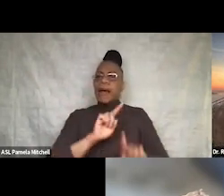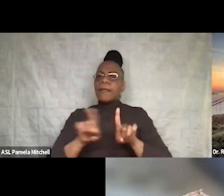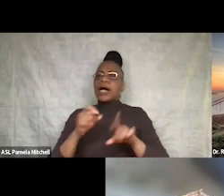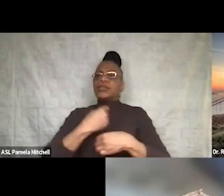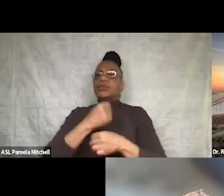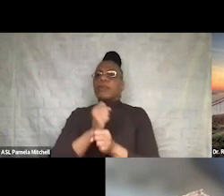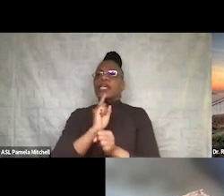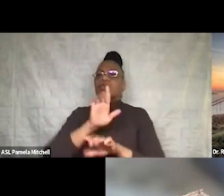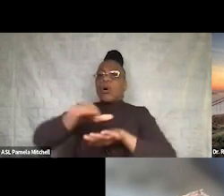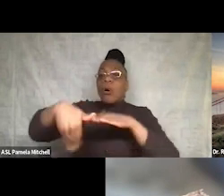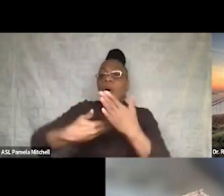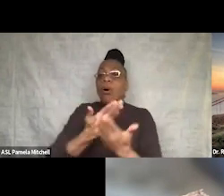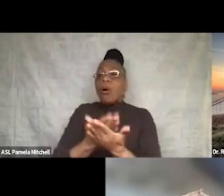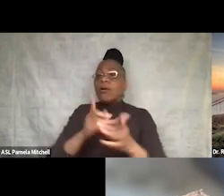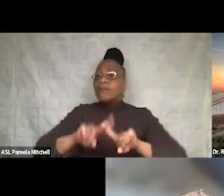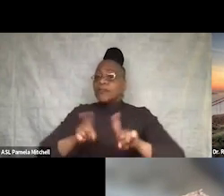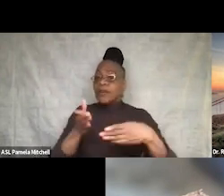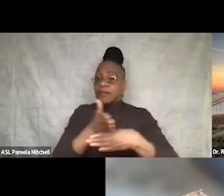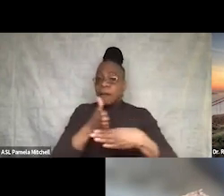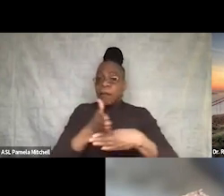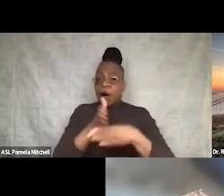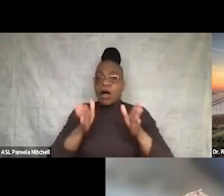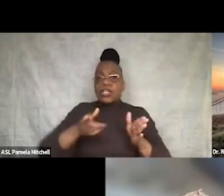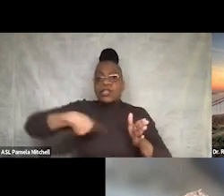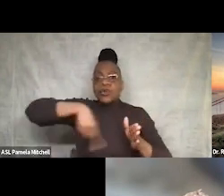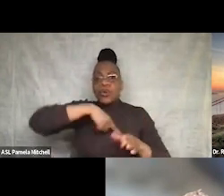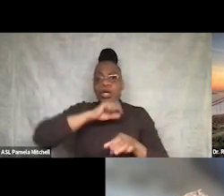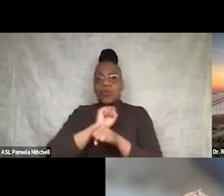we're working with, we are having very, you know,